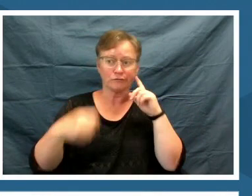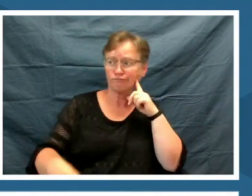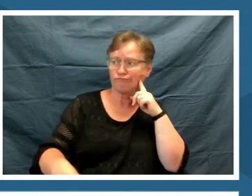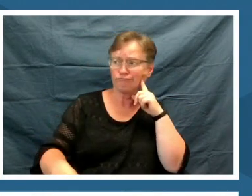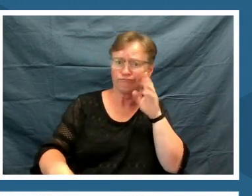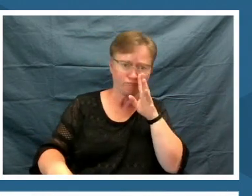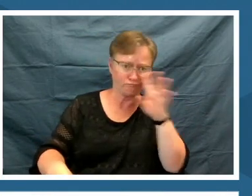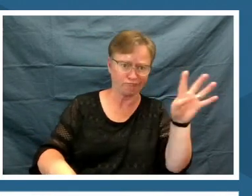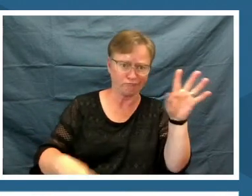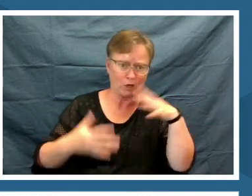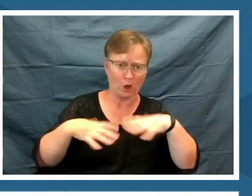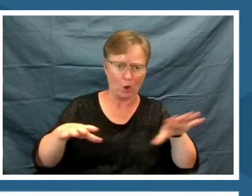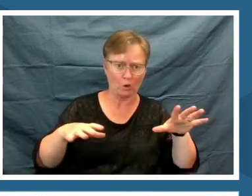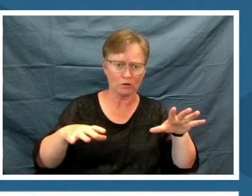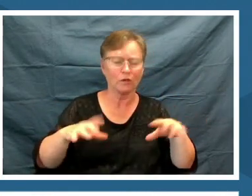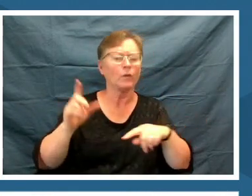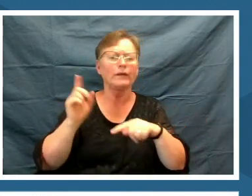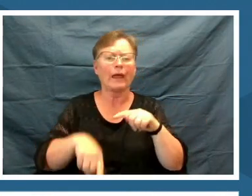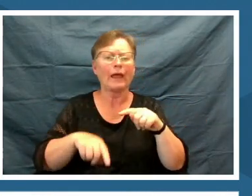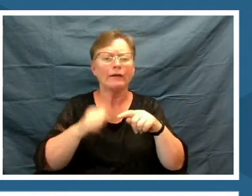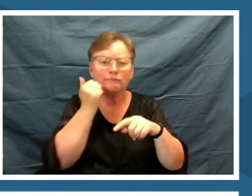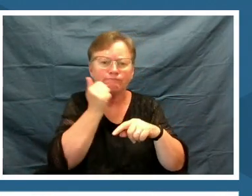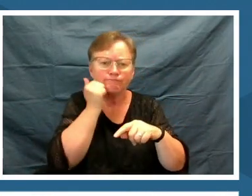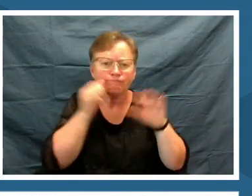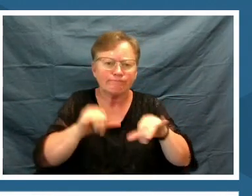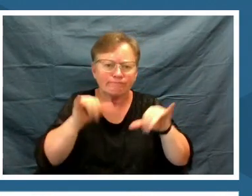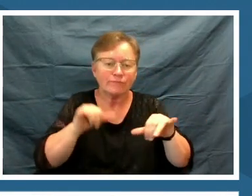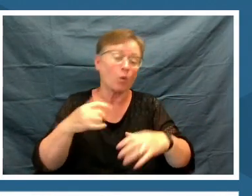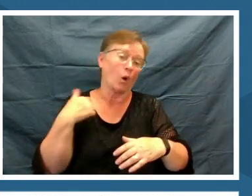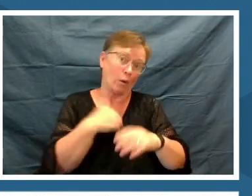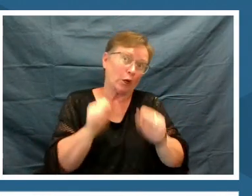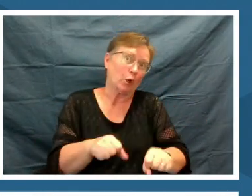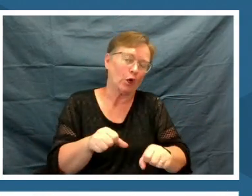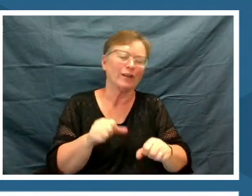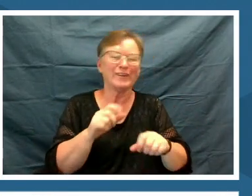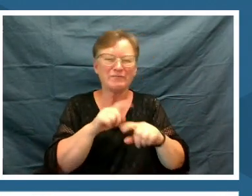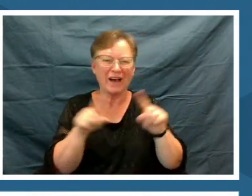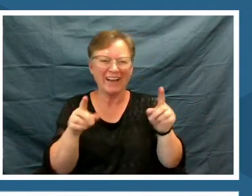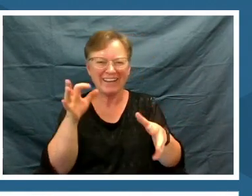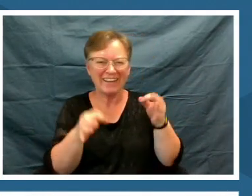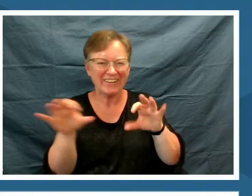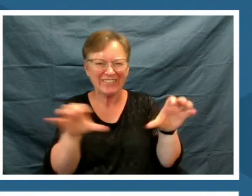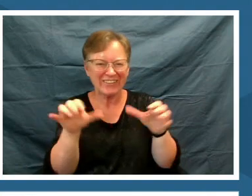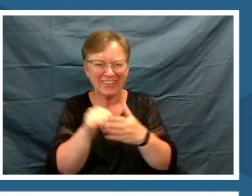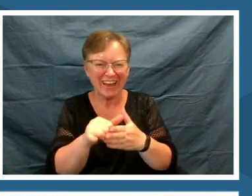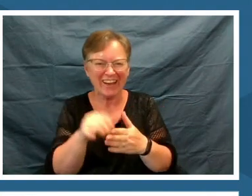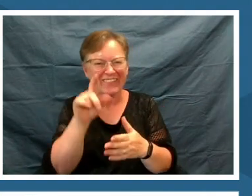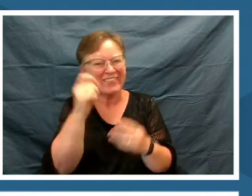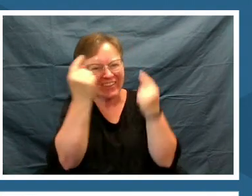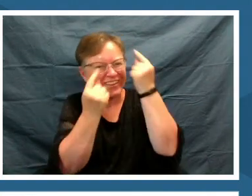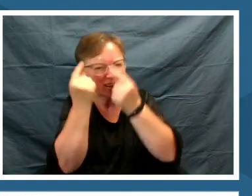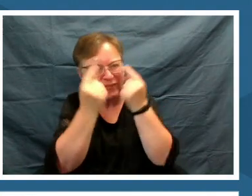wear the same clothes all the time or maybe we could but if we're gonna do that we're gonna have to think about